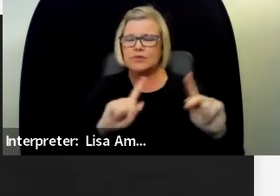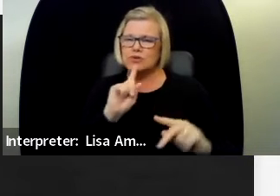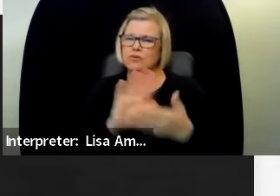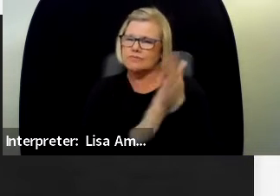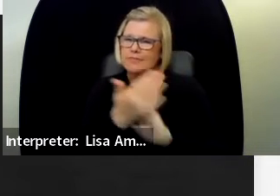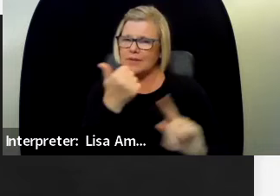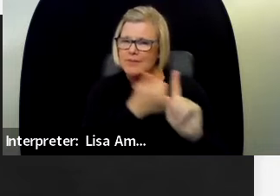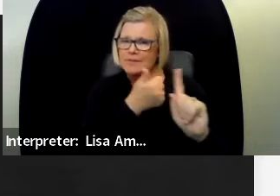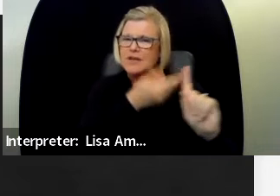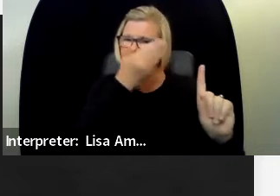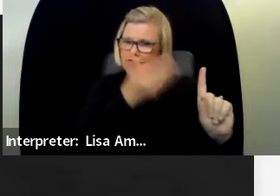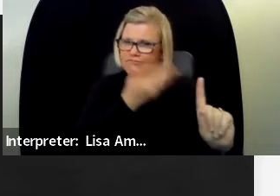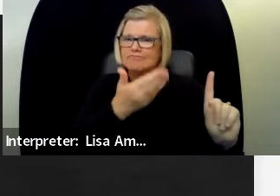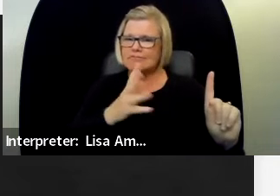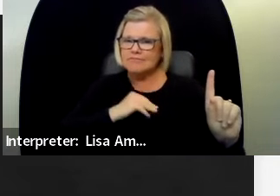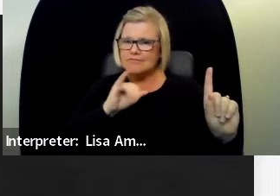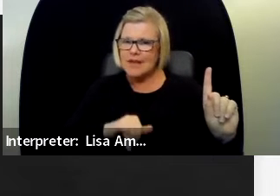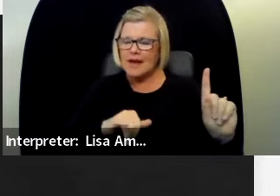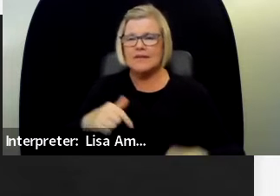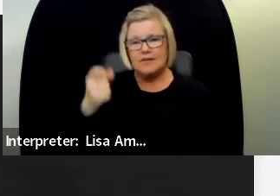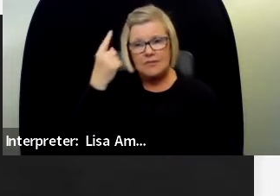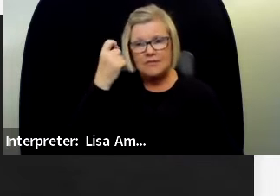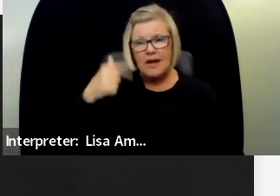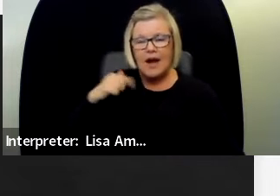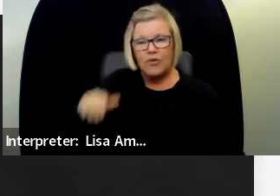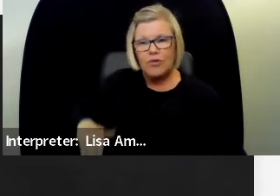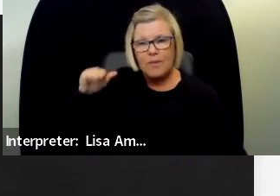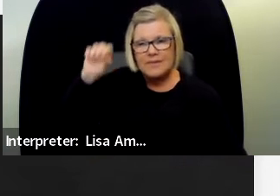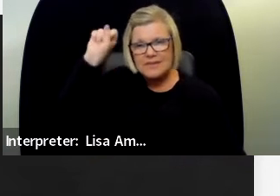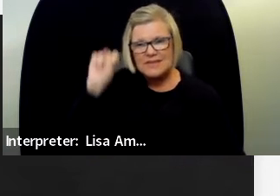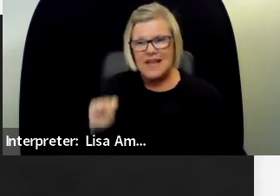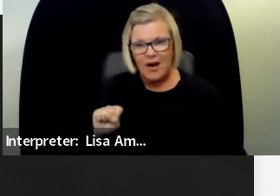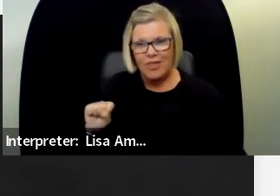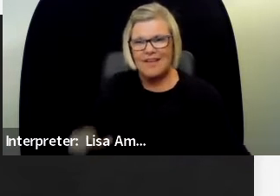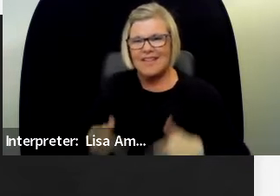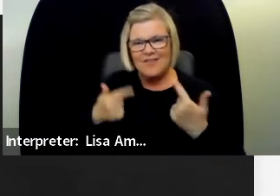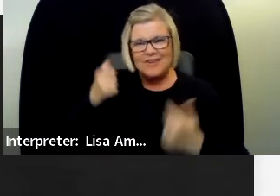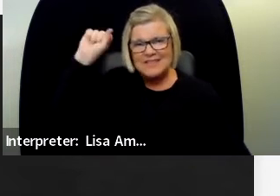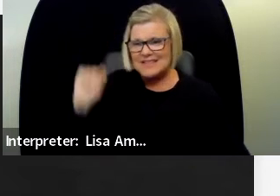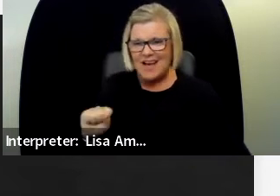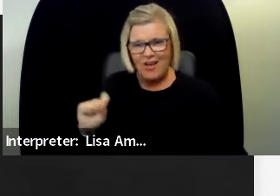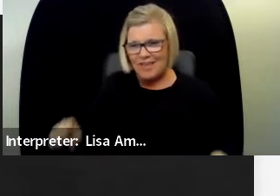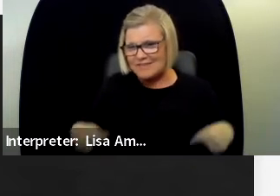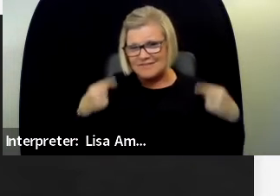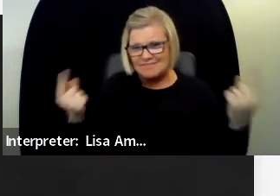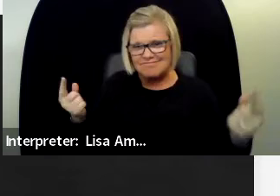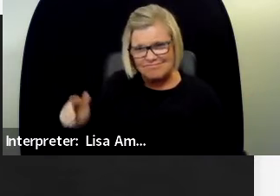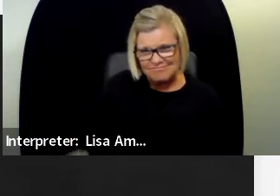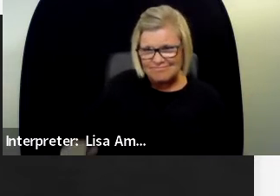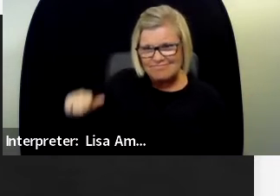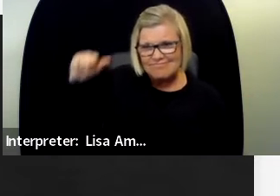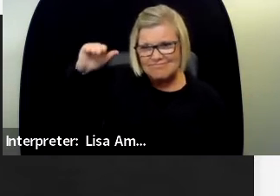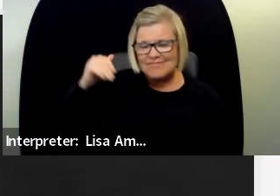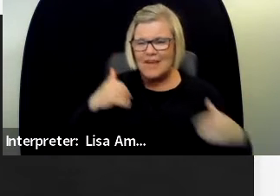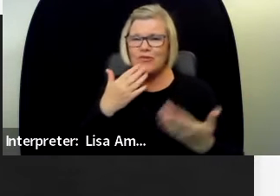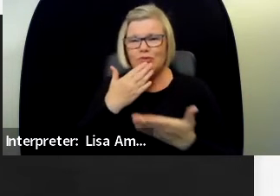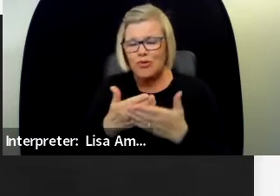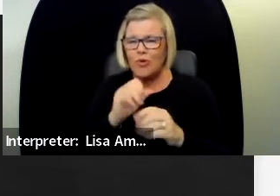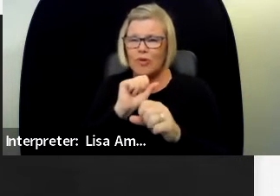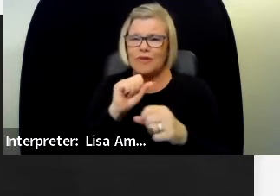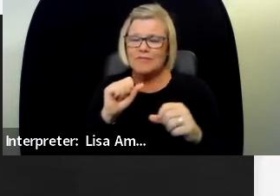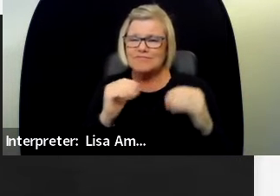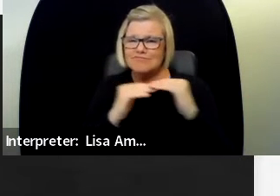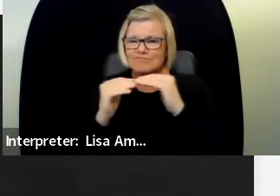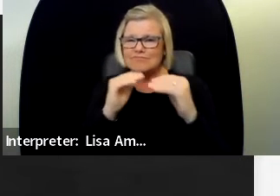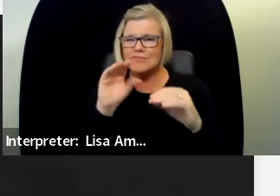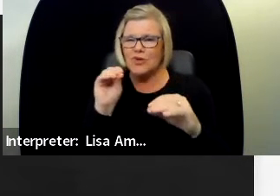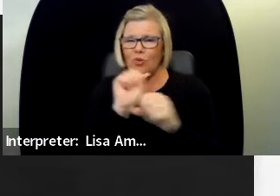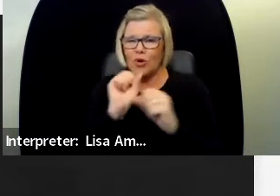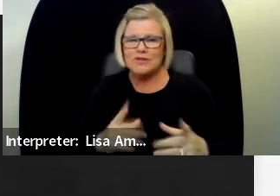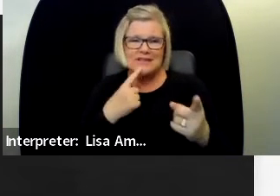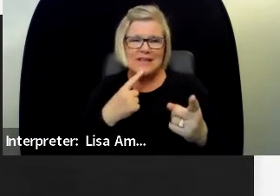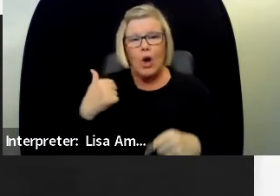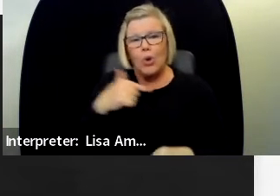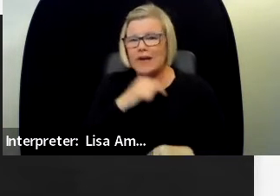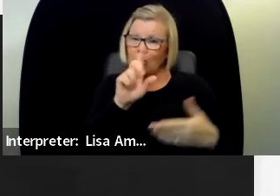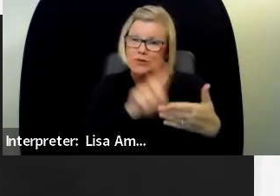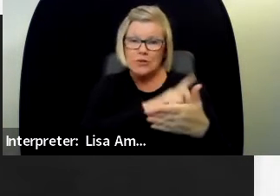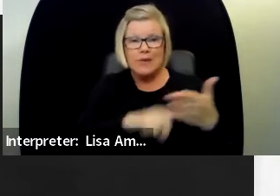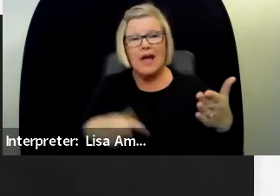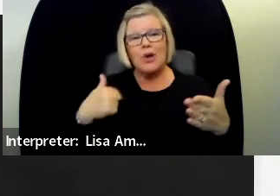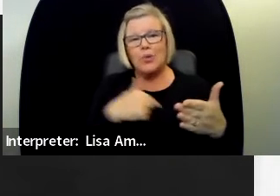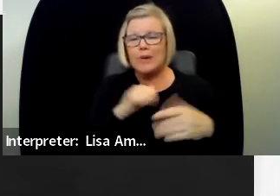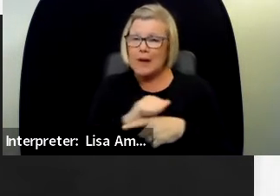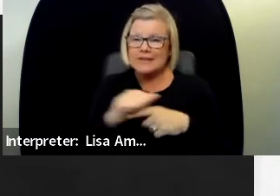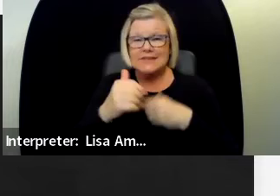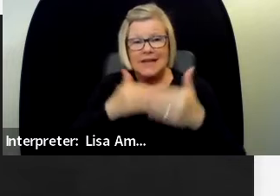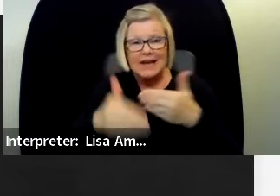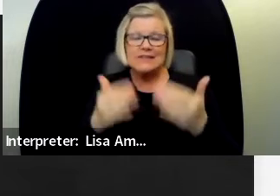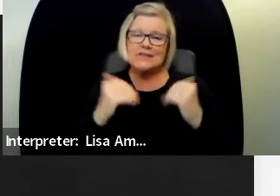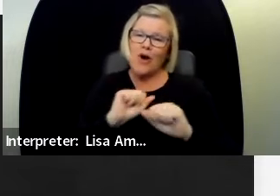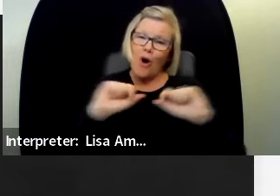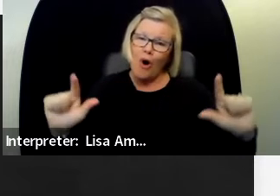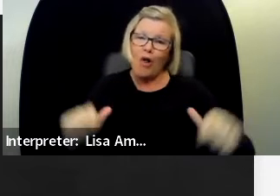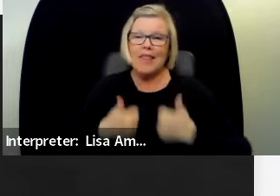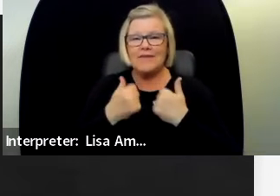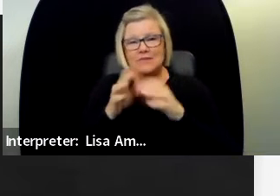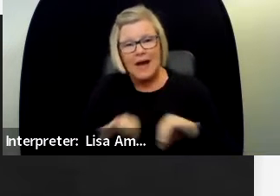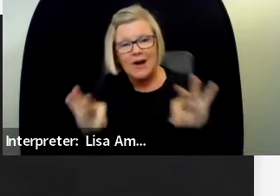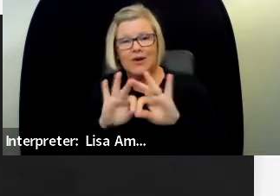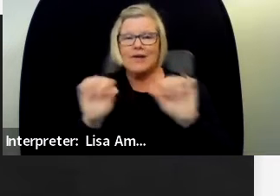VISIBILITY IS ACTUALLY MORE THAN JUST, YOU KNOW, TARGET TURNING. IT IS LOGO INTO A RAIN BOW OR ANOTHER CORPORATION OR POSTING ON SOCIAL MEDIA, IT INVOLVES THAT BUT IT IS REALLY ABOUT CREATING SPACE FOR PEOPLE TO BE THEMSELVES.